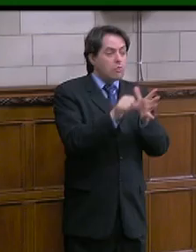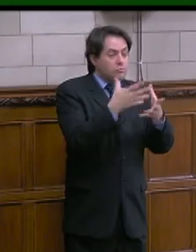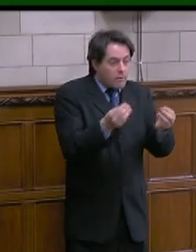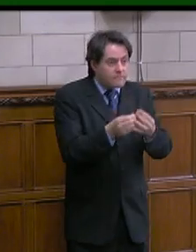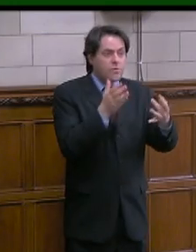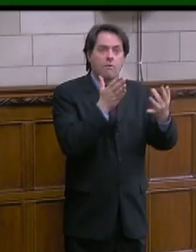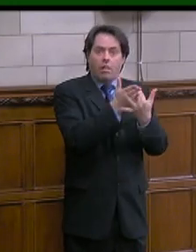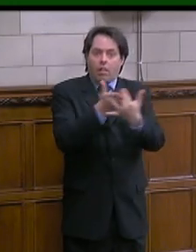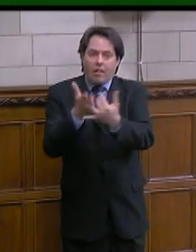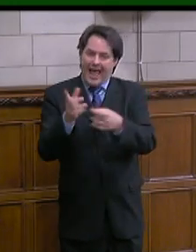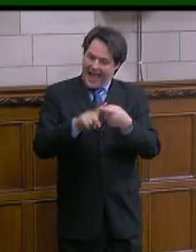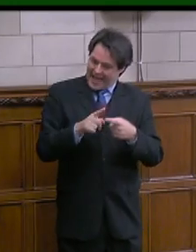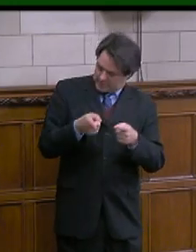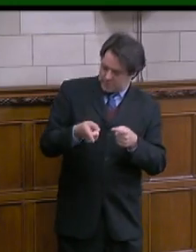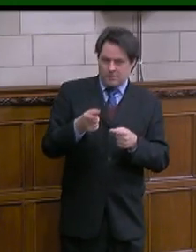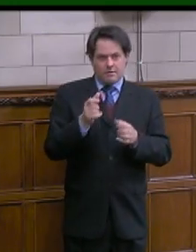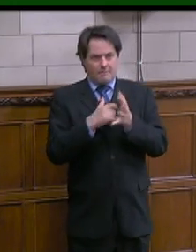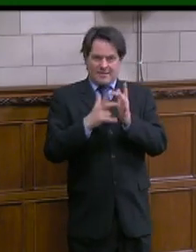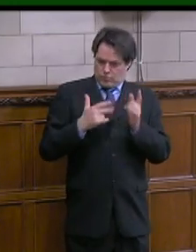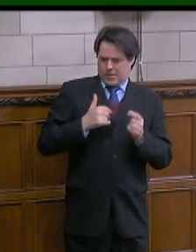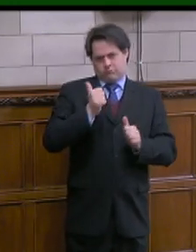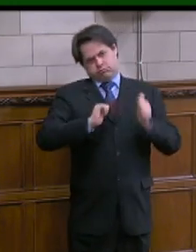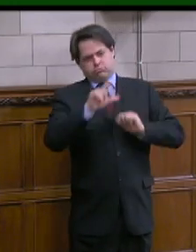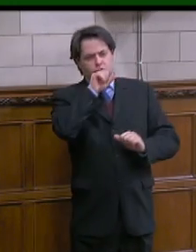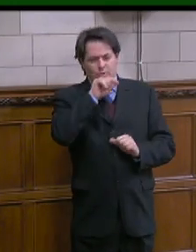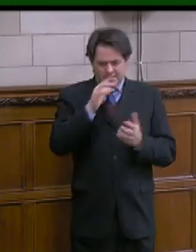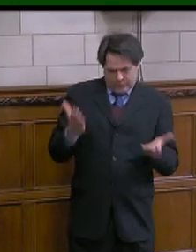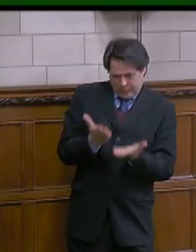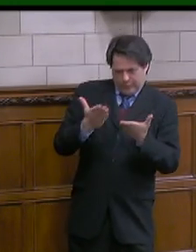whom we are very proud of in Swindon. Liz Twist: I thank the hon.